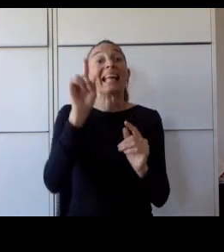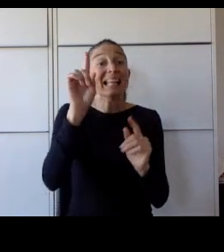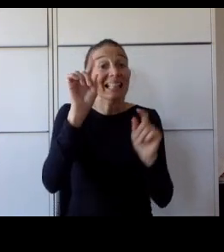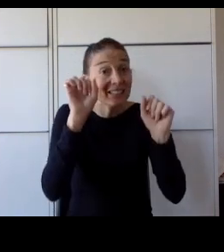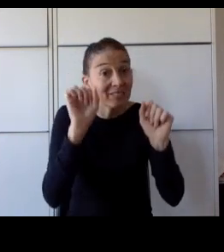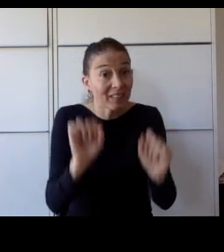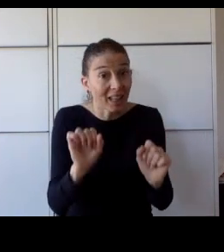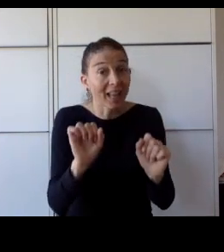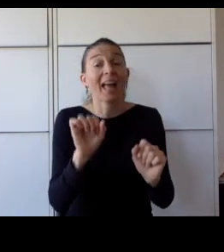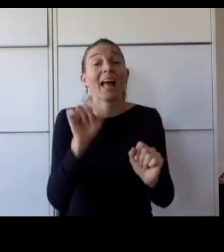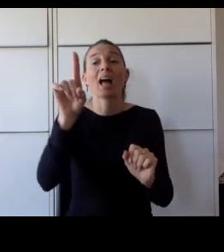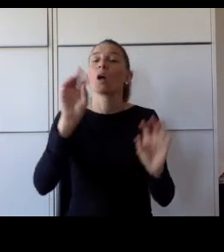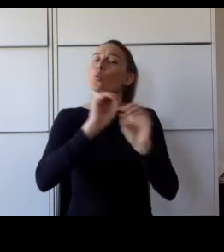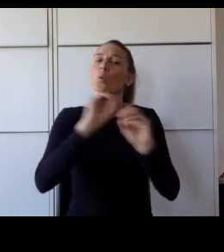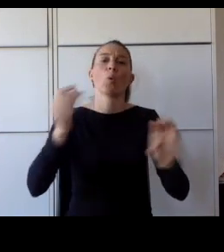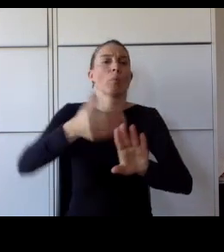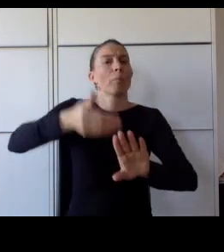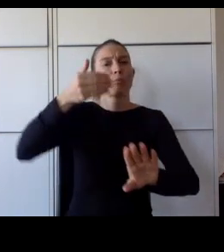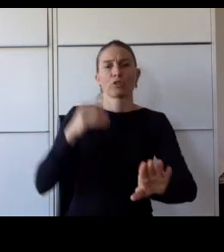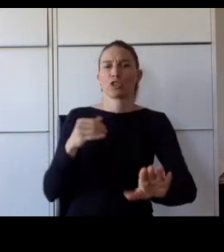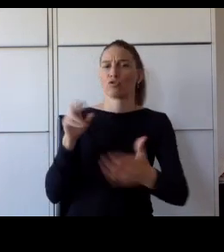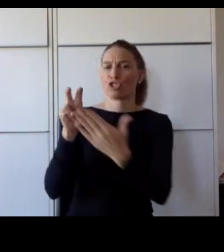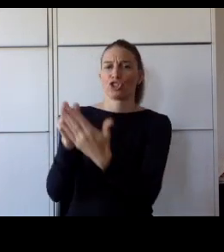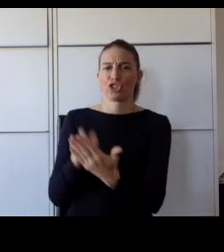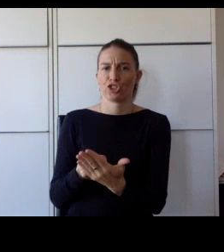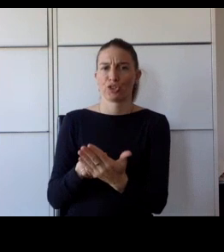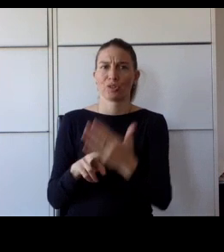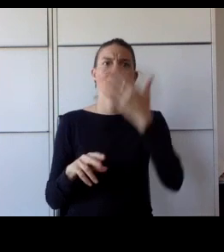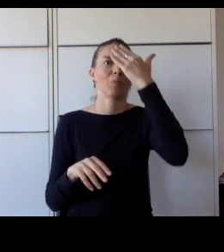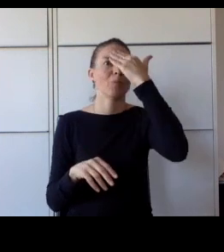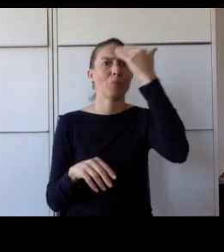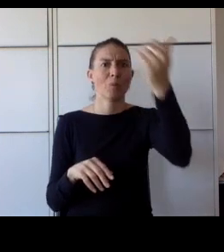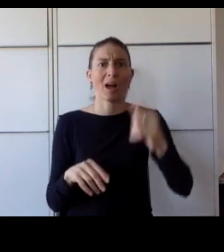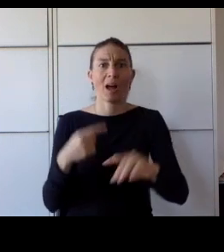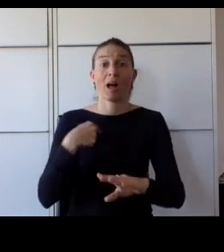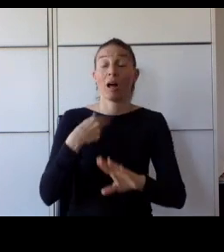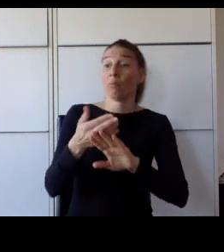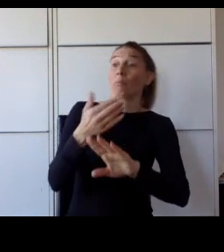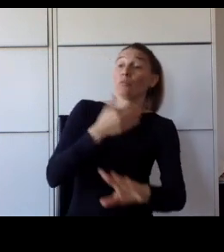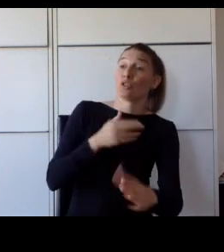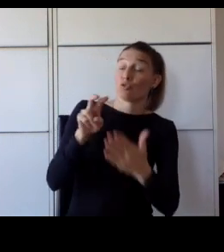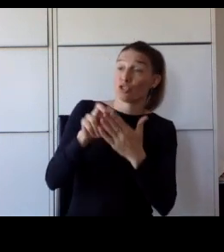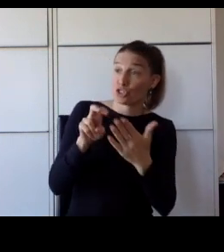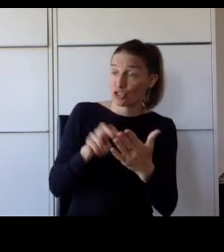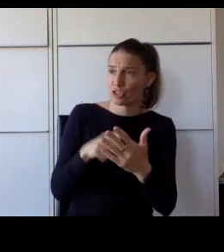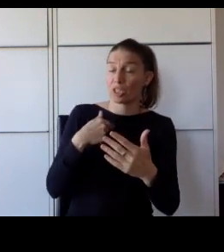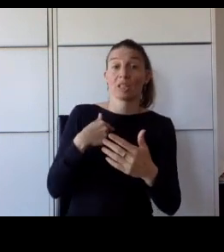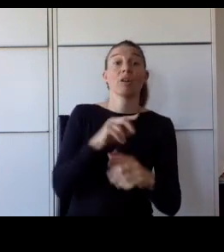The task that countries...This task of ensuring equivalent access to 112